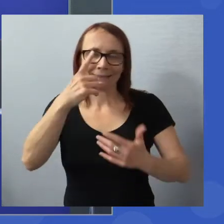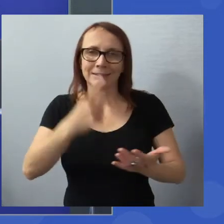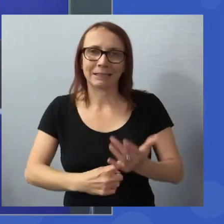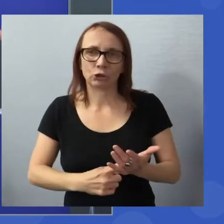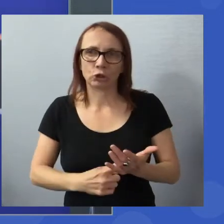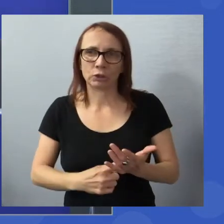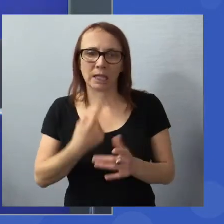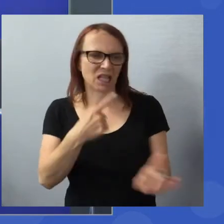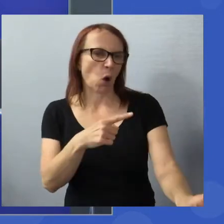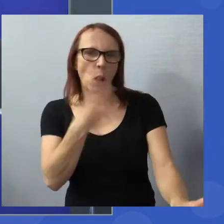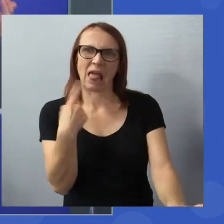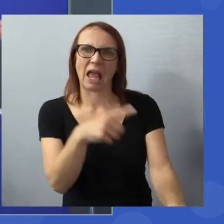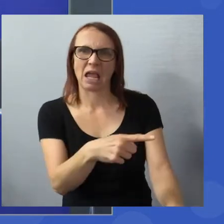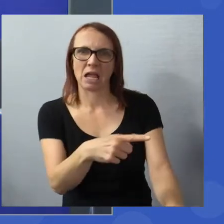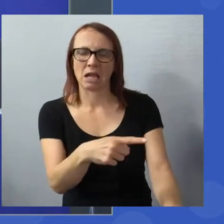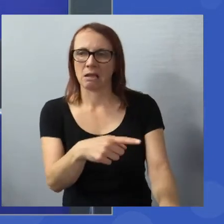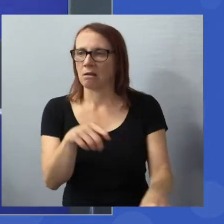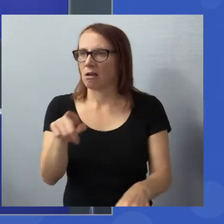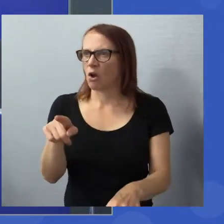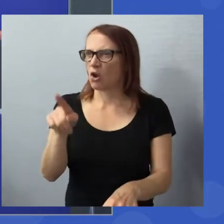accused of being part of the establishment and being corrupted